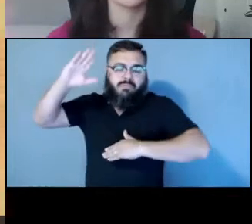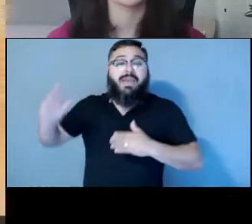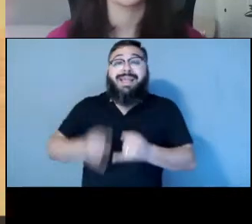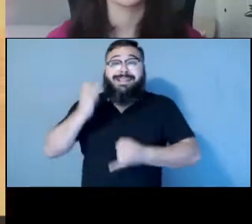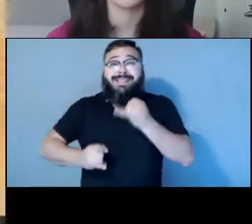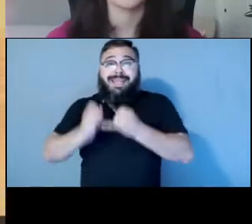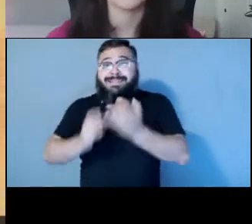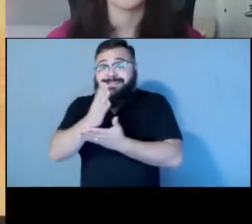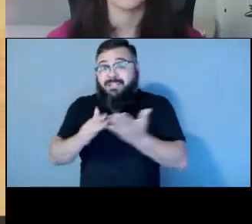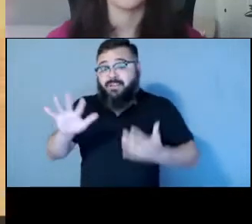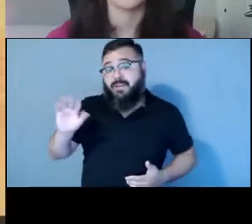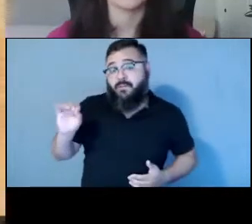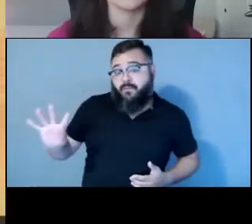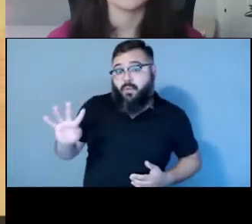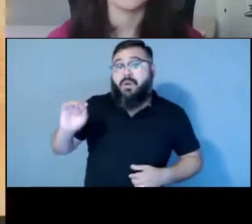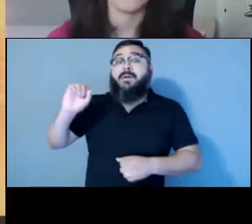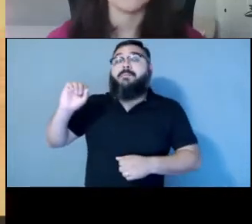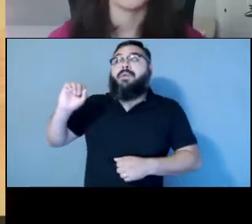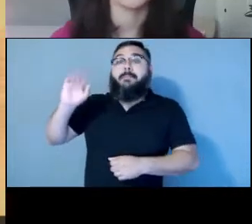employers that receive or give out federal assistance money.